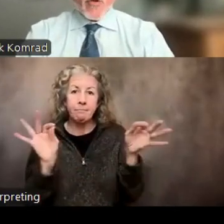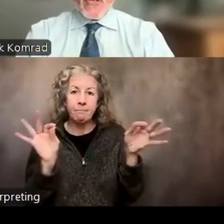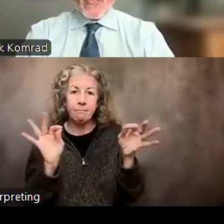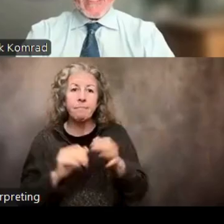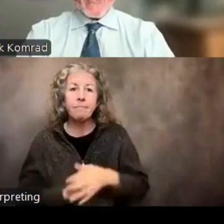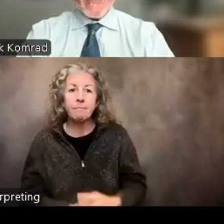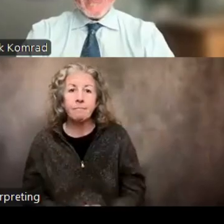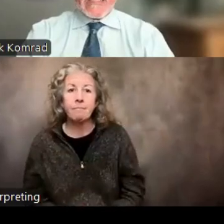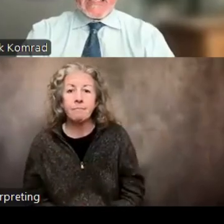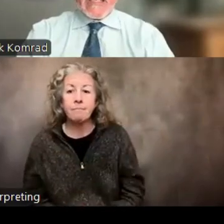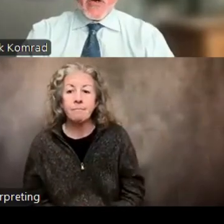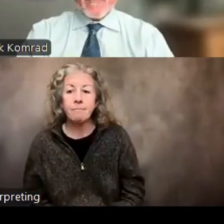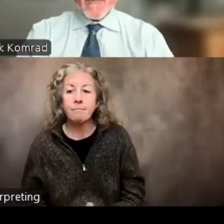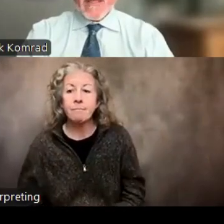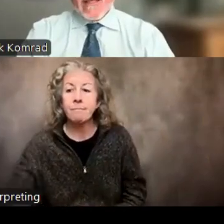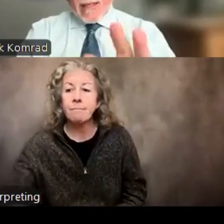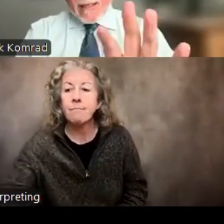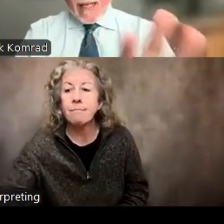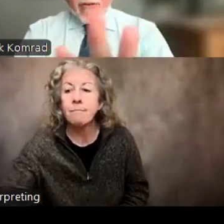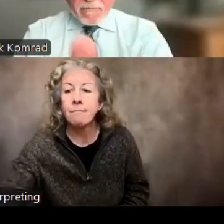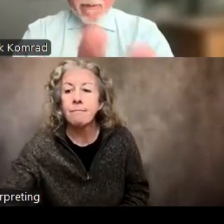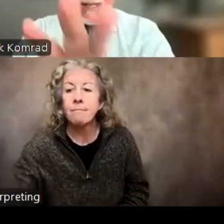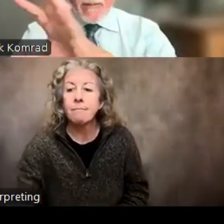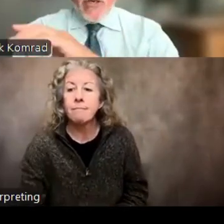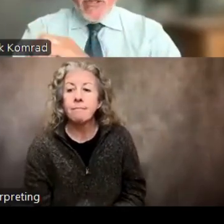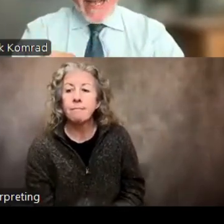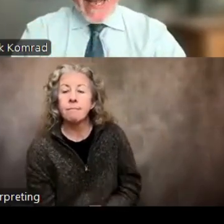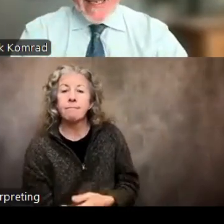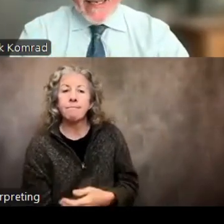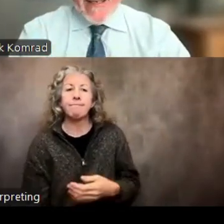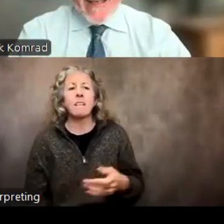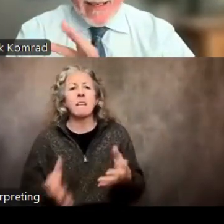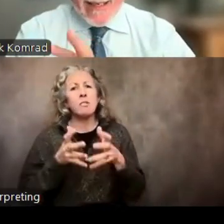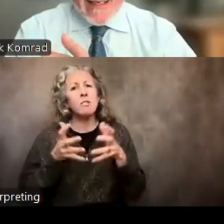ordinary and legal. Now there is plenty of pushback in in